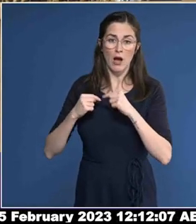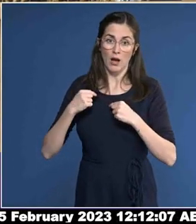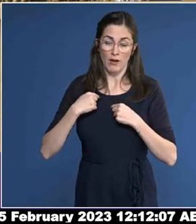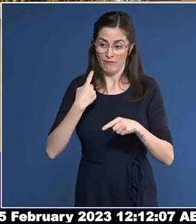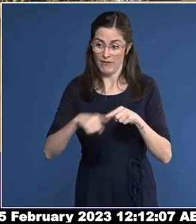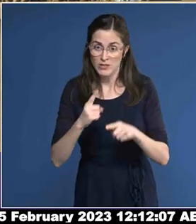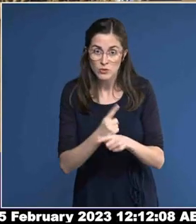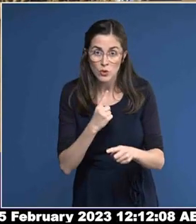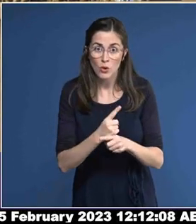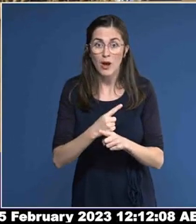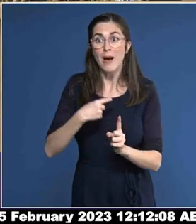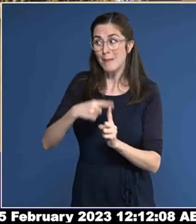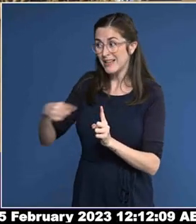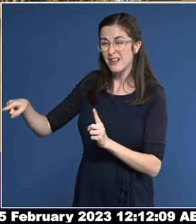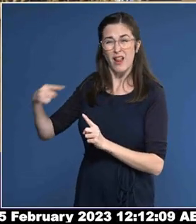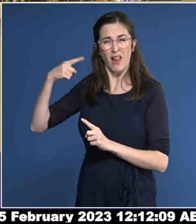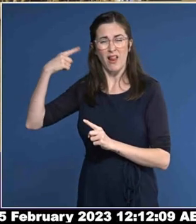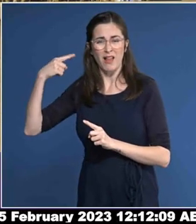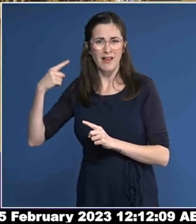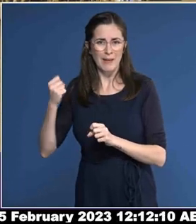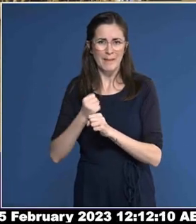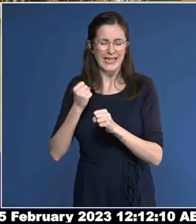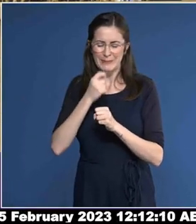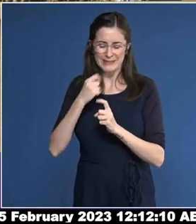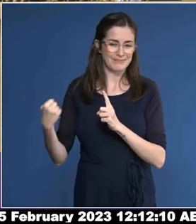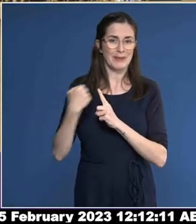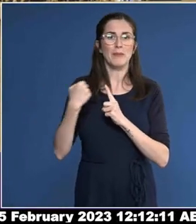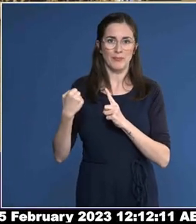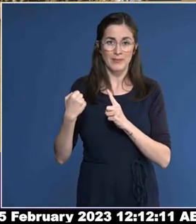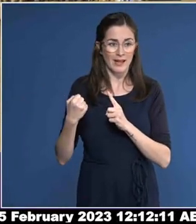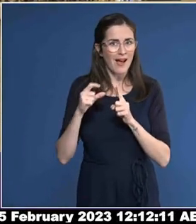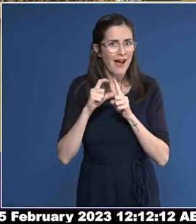panel members is creating a little difficulty. So if I can ask you to slow down, please.